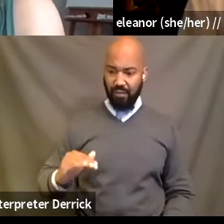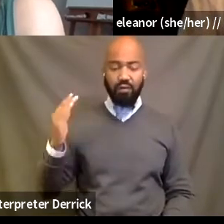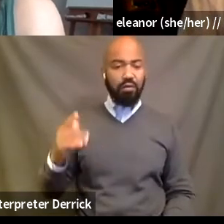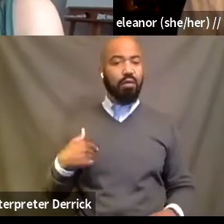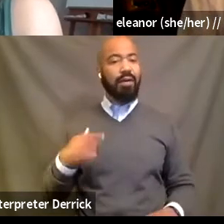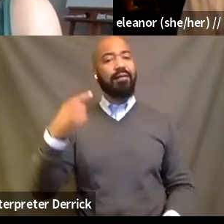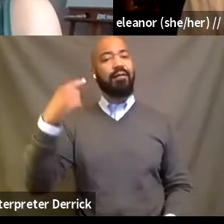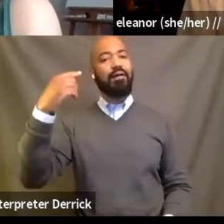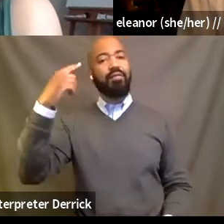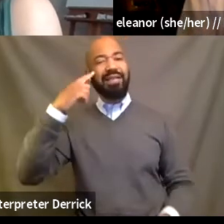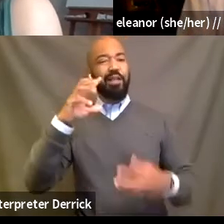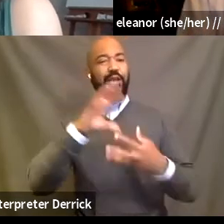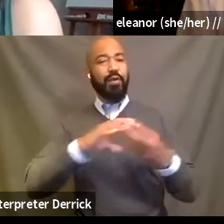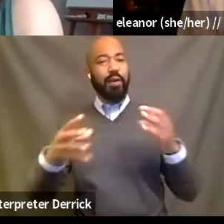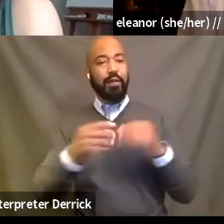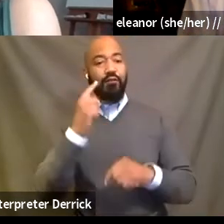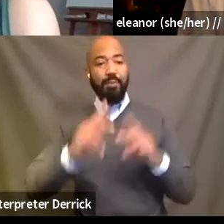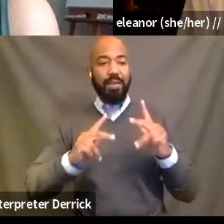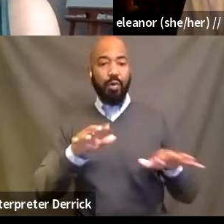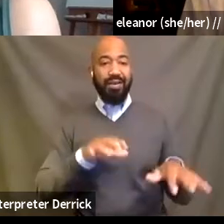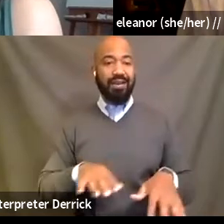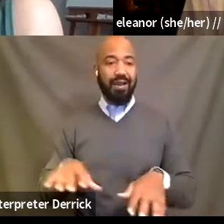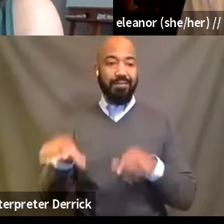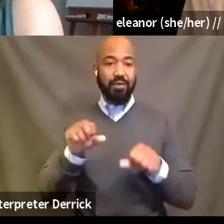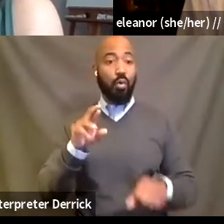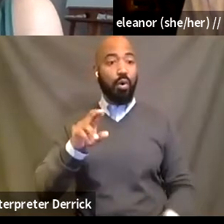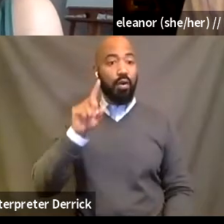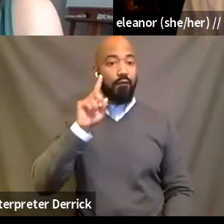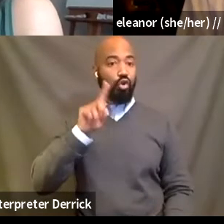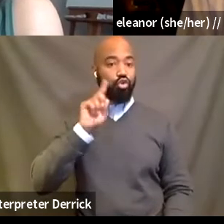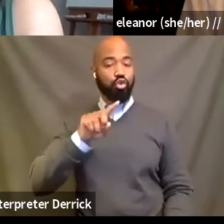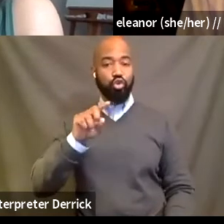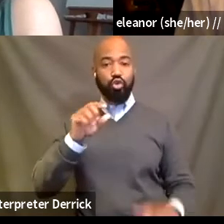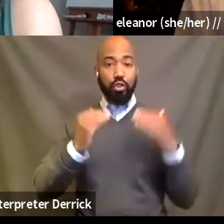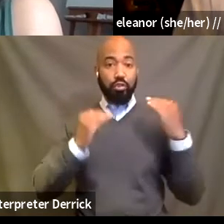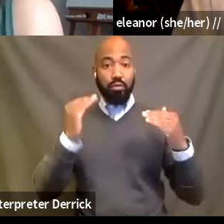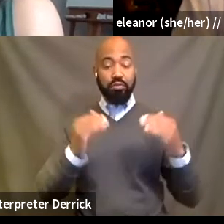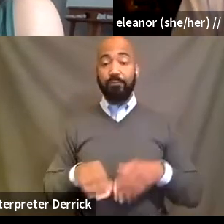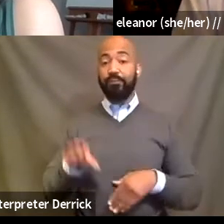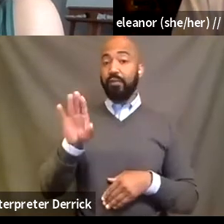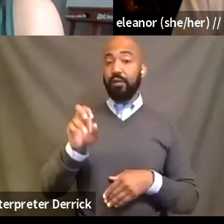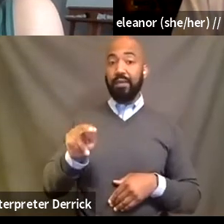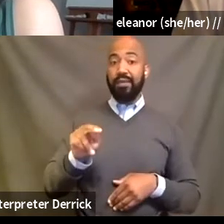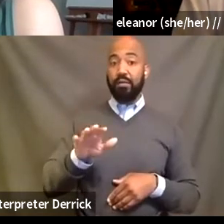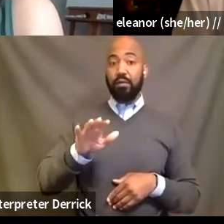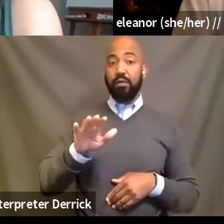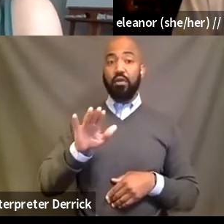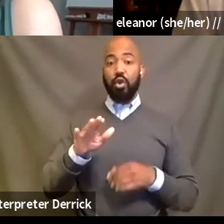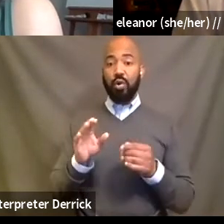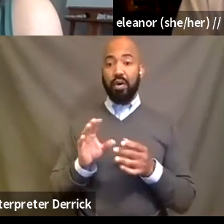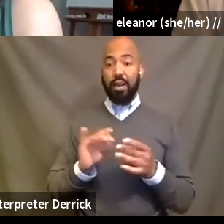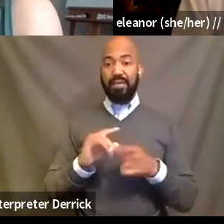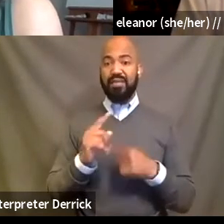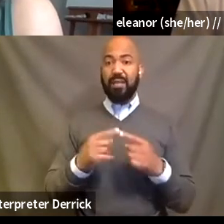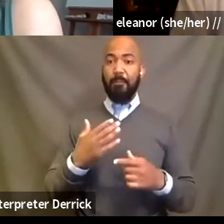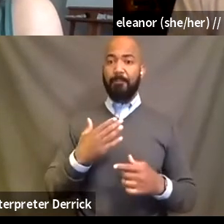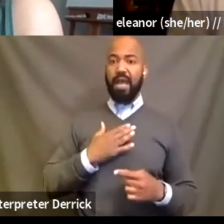x (they/themme): You know, having this like heavy impact or you know, being an entry point for people is so humbling and I just hope that.